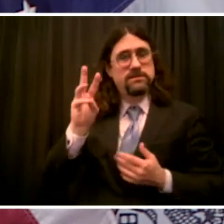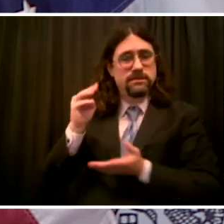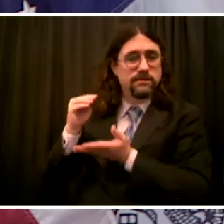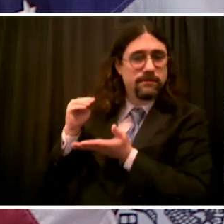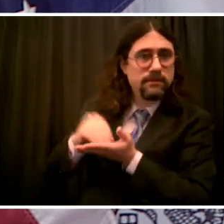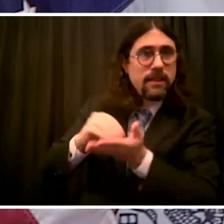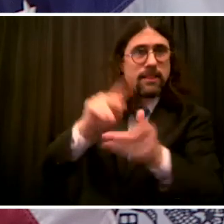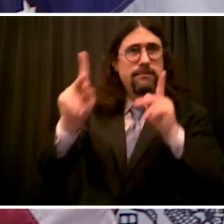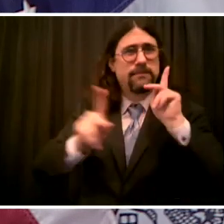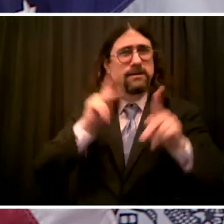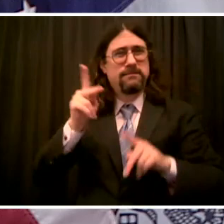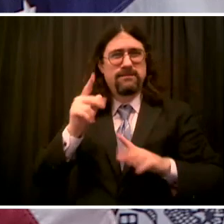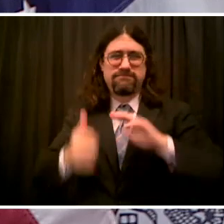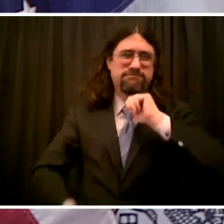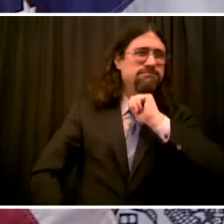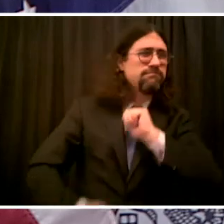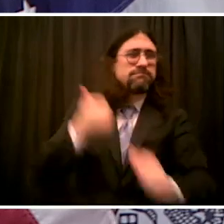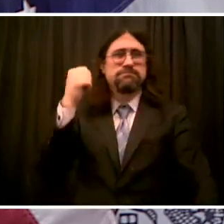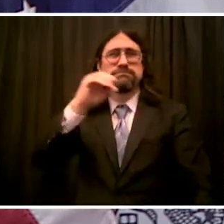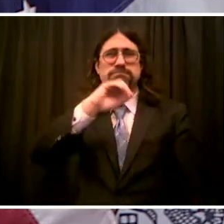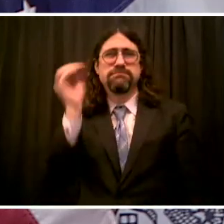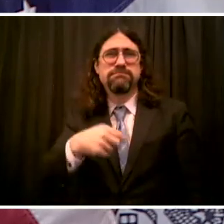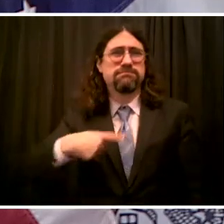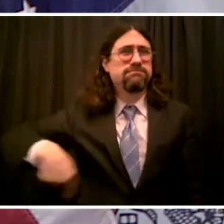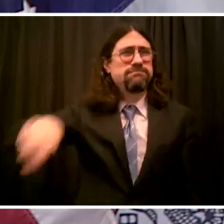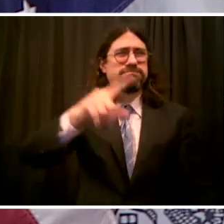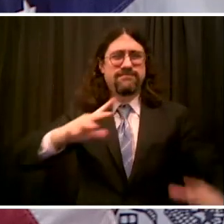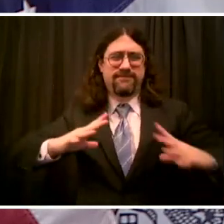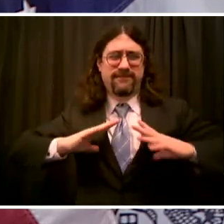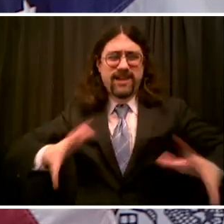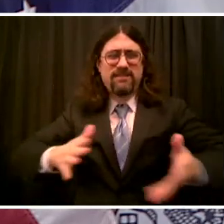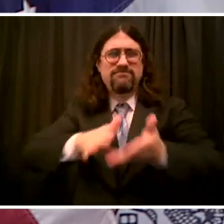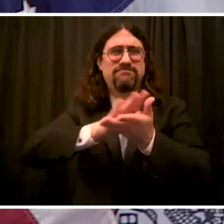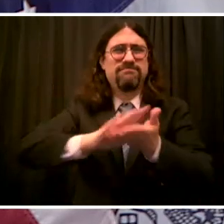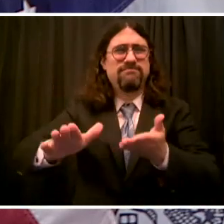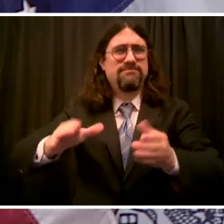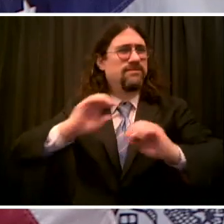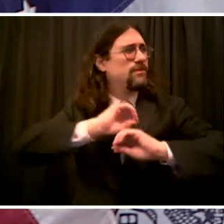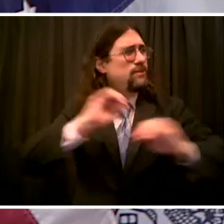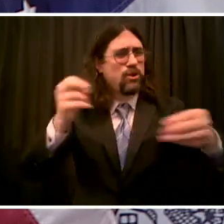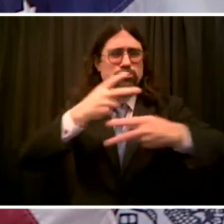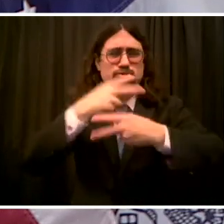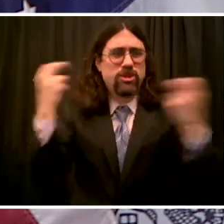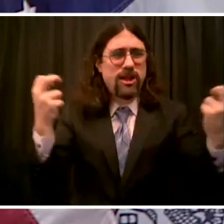COMMIT ABSOLUTELY NO CRIME. BUT WE HAVE A